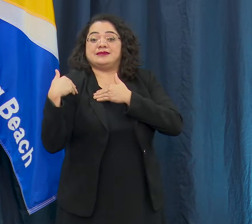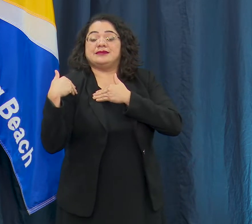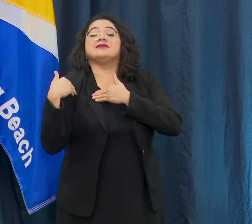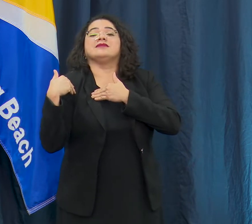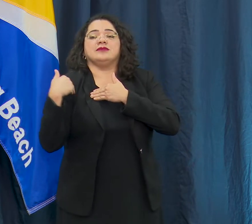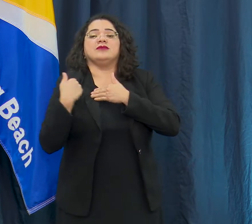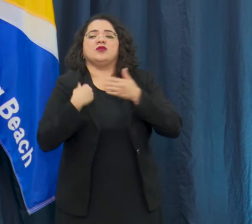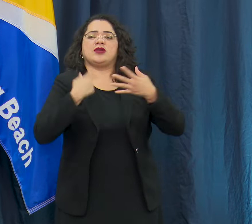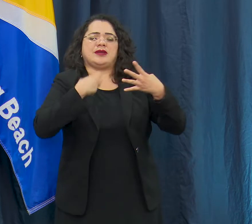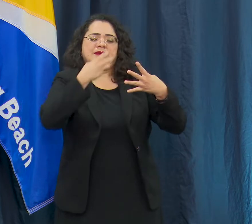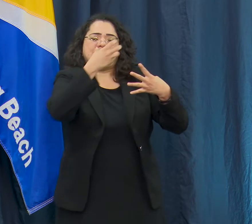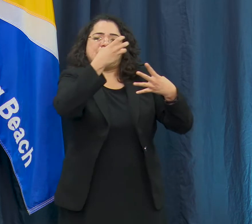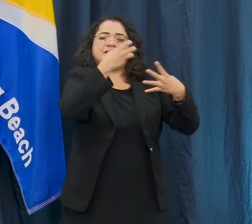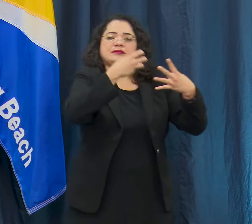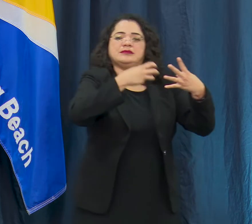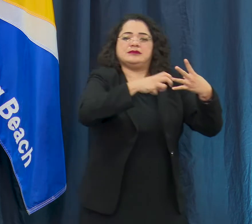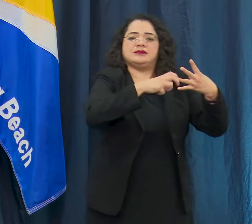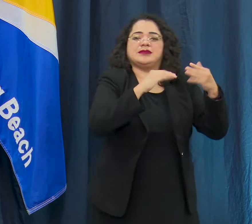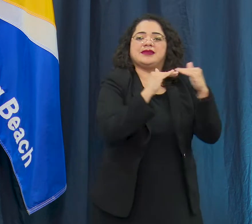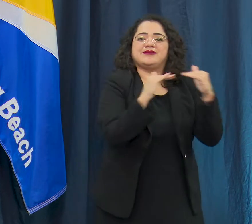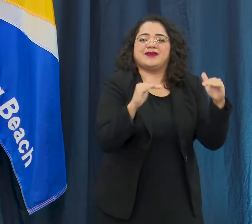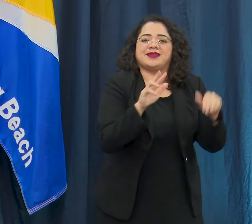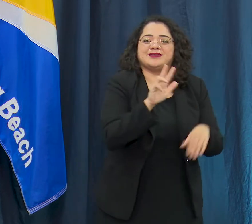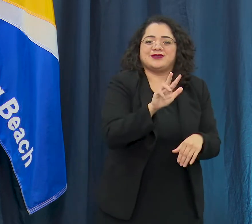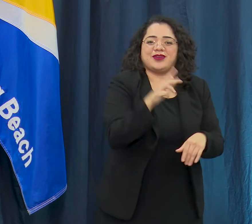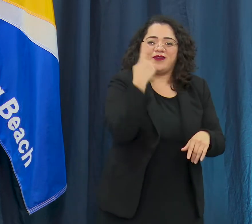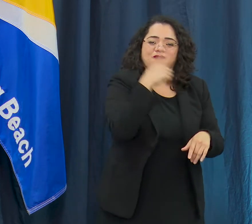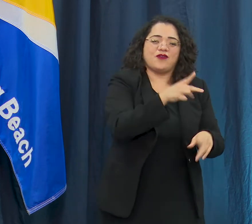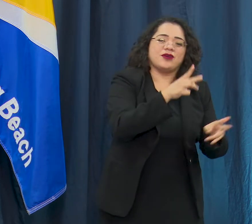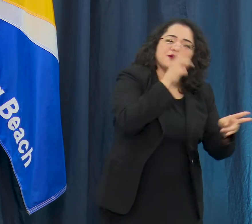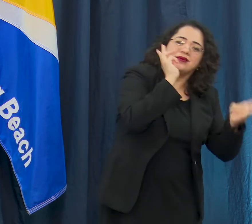we need everyone to cooperate, physical distance, and please wear face coverings